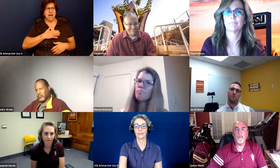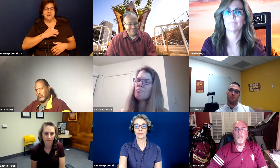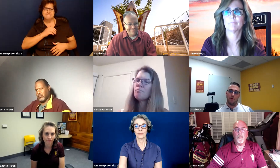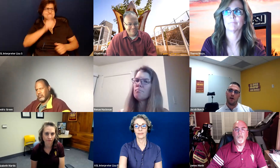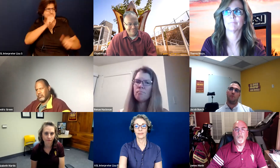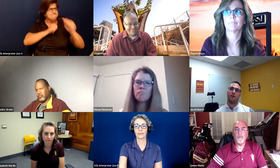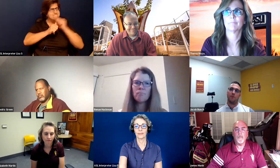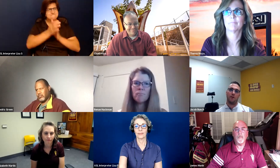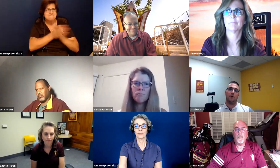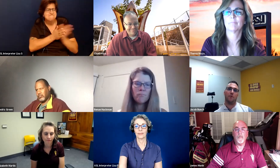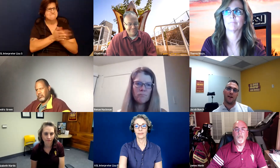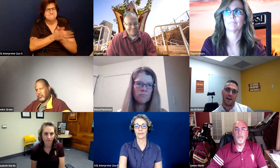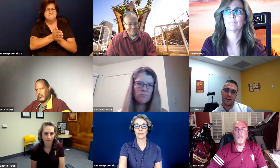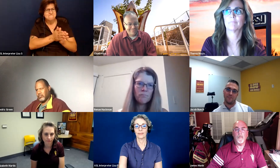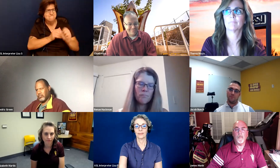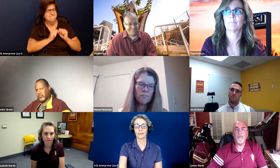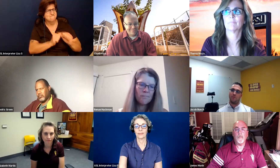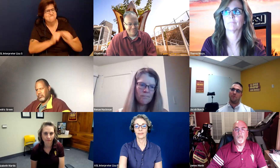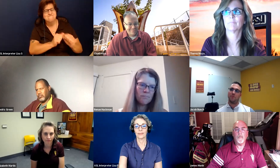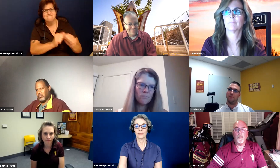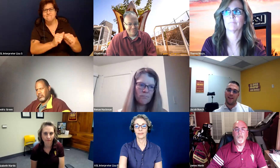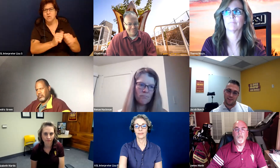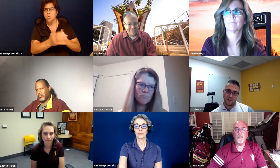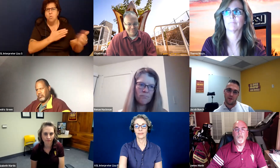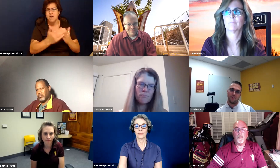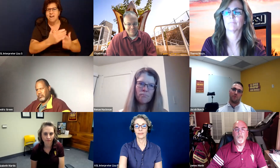and whatever grade I had to make it in college